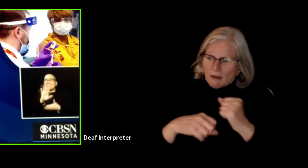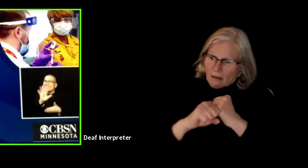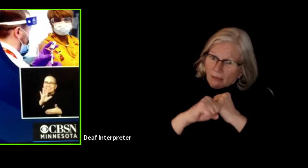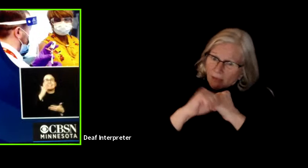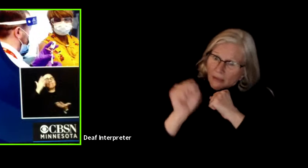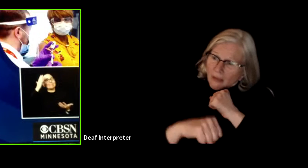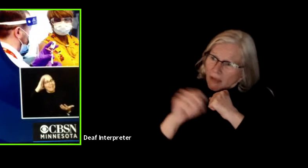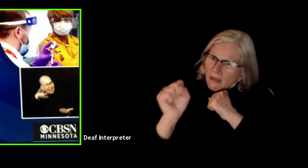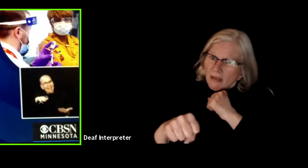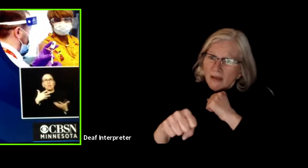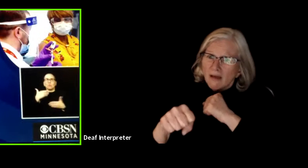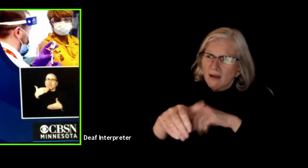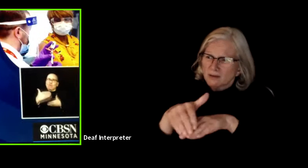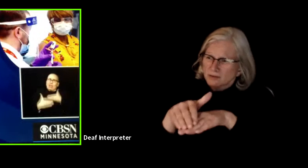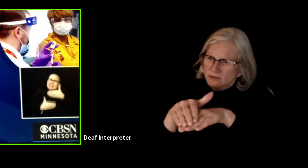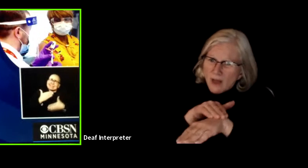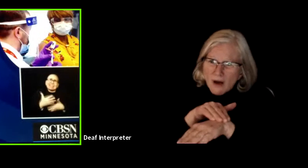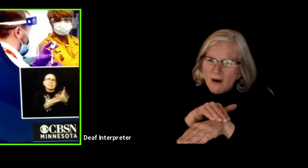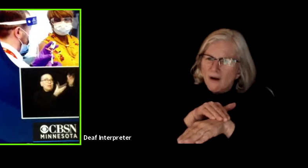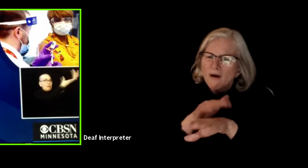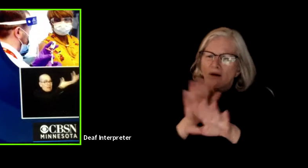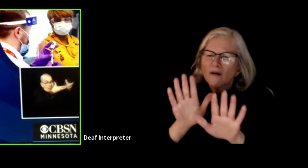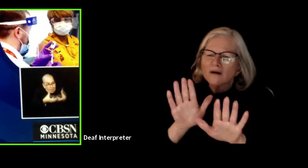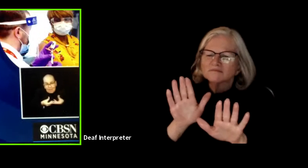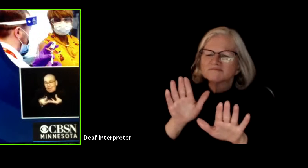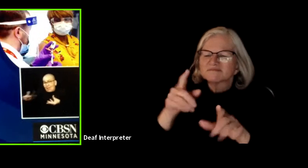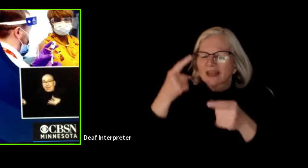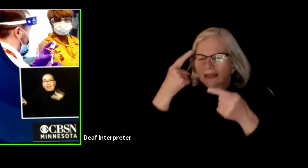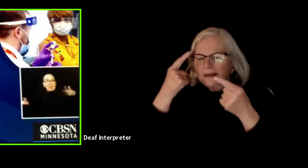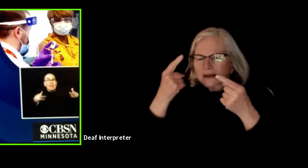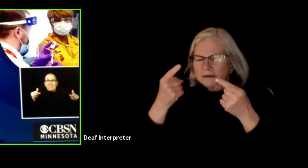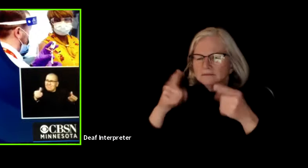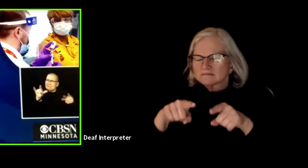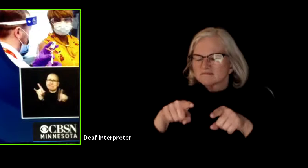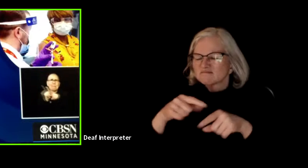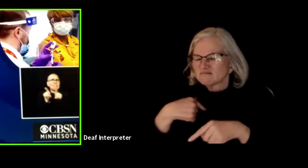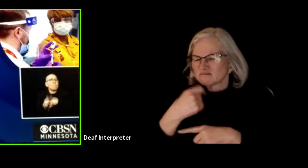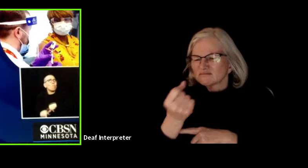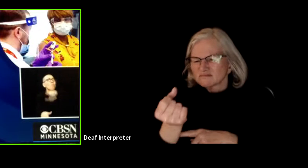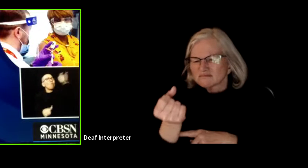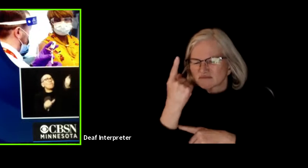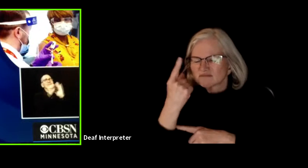ACROSS THE COUNTRY. KEEP THAT IN MIND. WE'LL CONTINUE TO PUSH THE ENVELOPE BUT ALWAYS DOING IT AS SAFELY AS